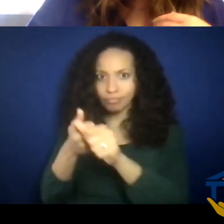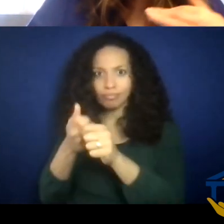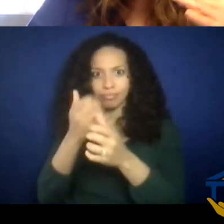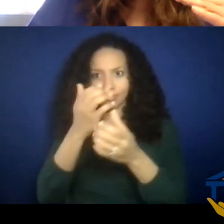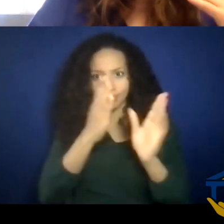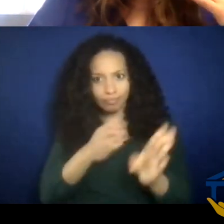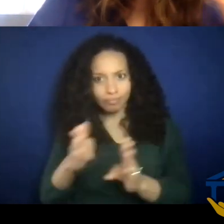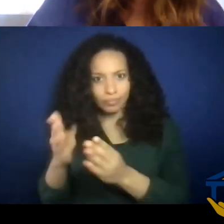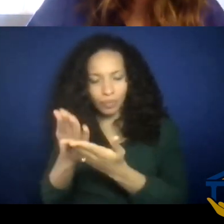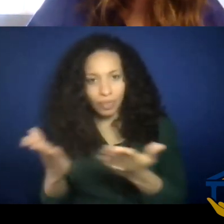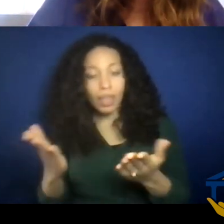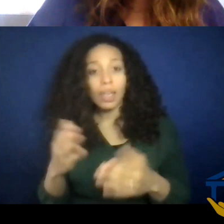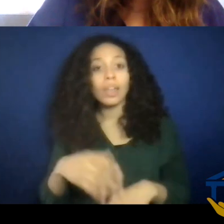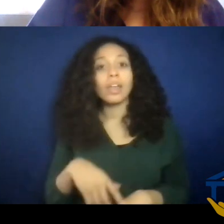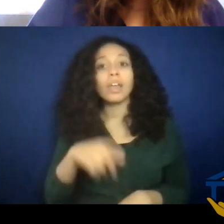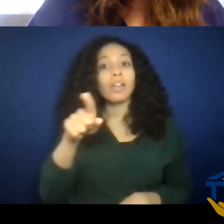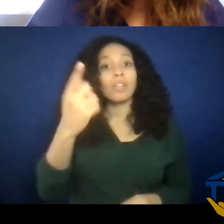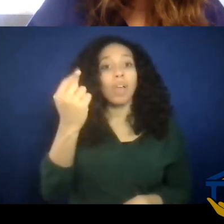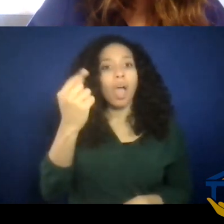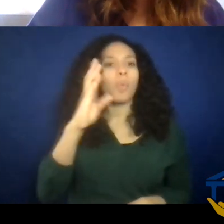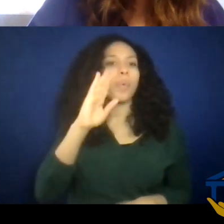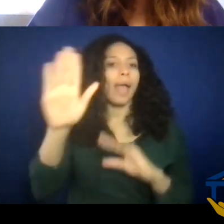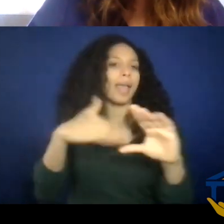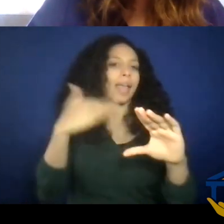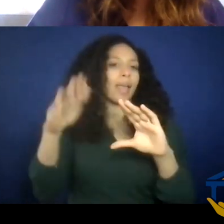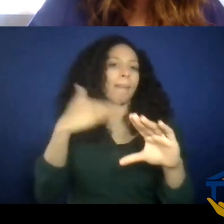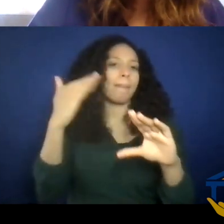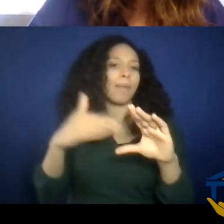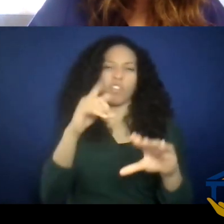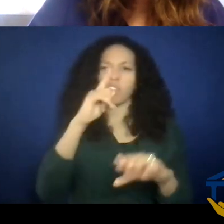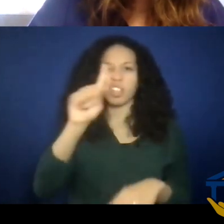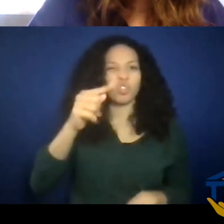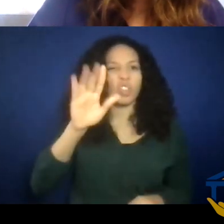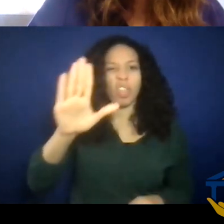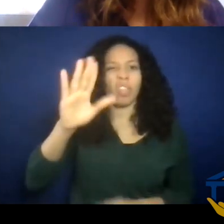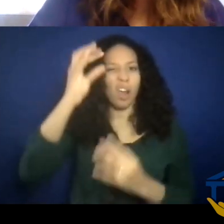Just a stream of consciousness and I'm able to maintain that. But if you're not working